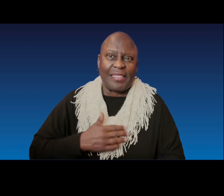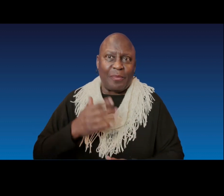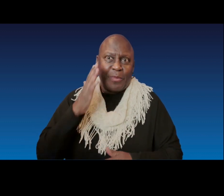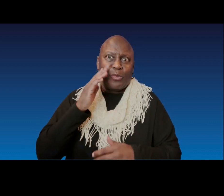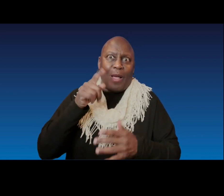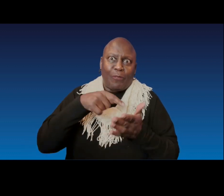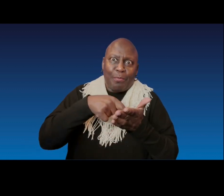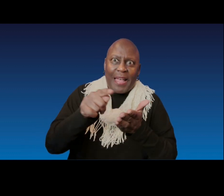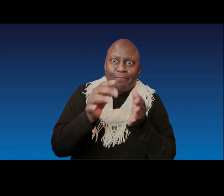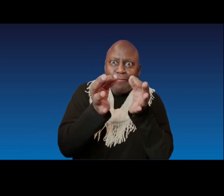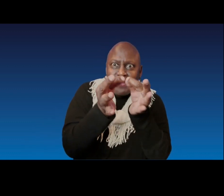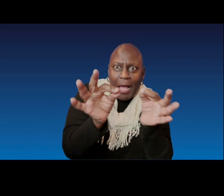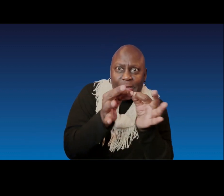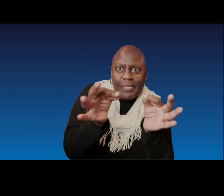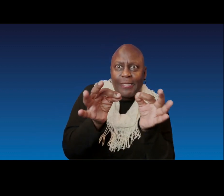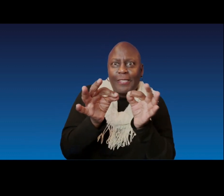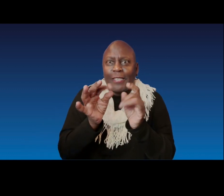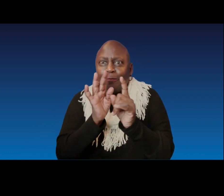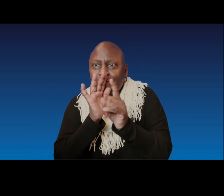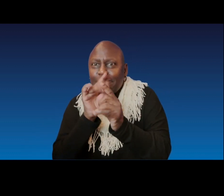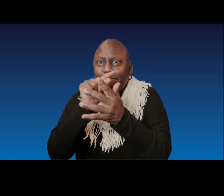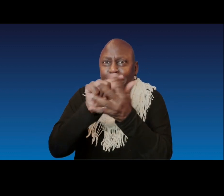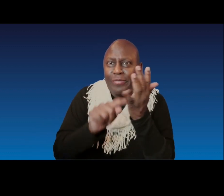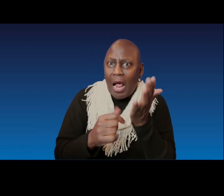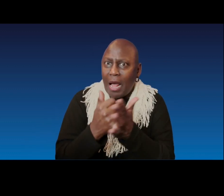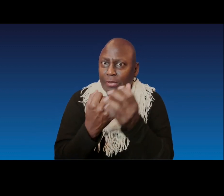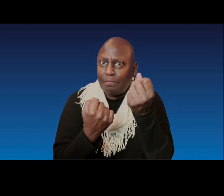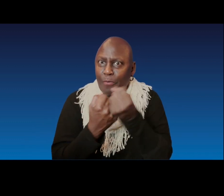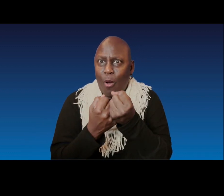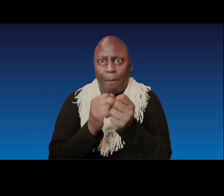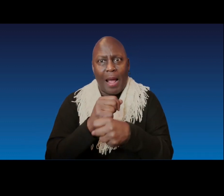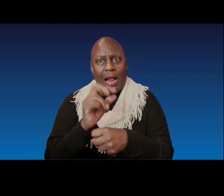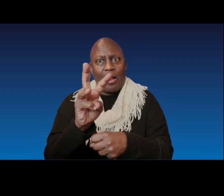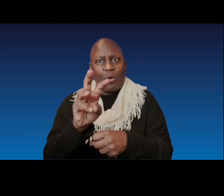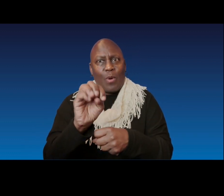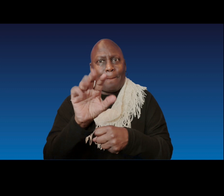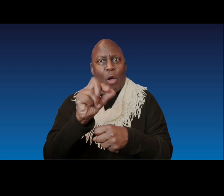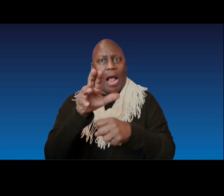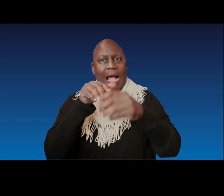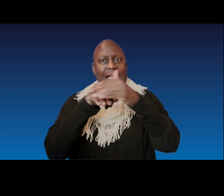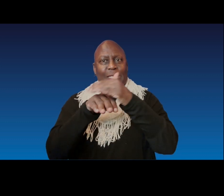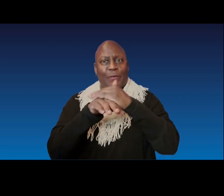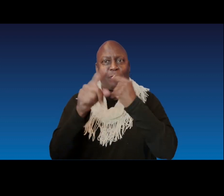Donations will be appreciated to help cover the costs of captioning, voice interpretation,